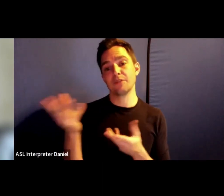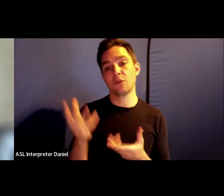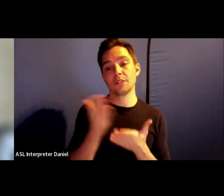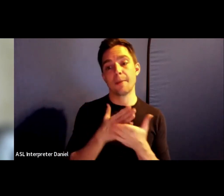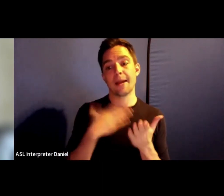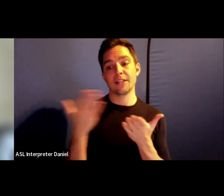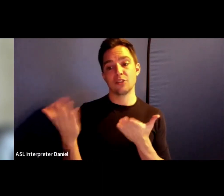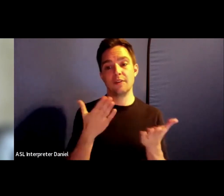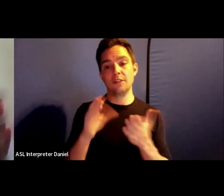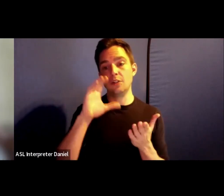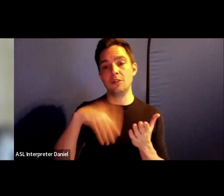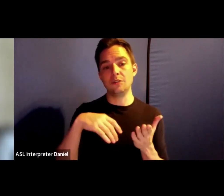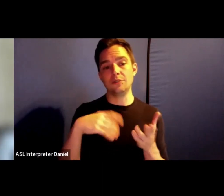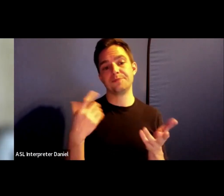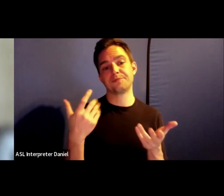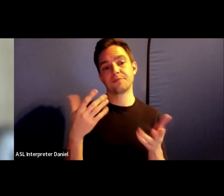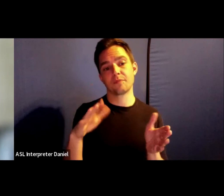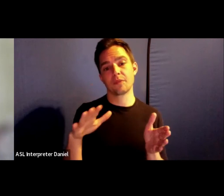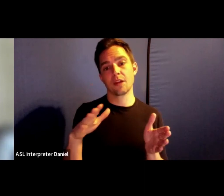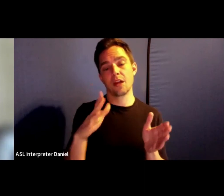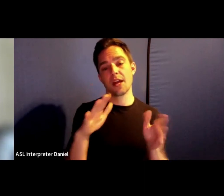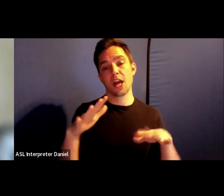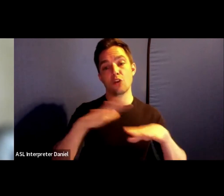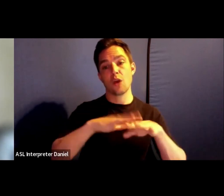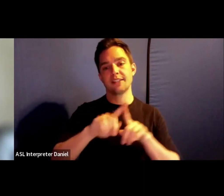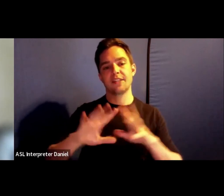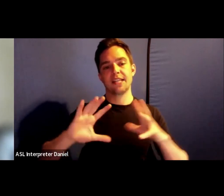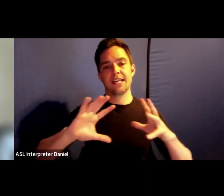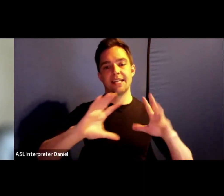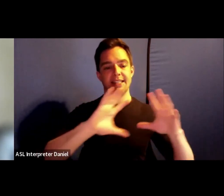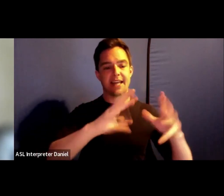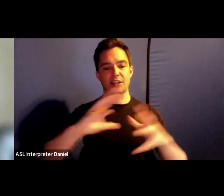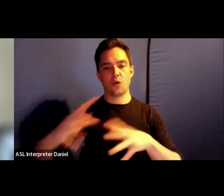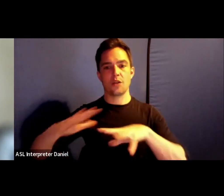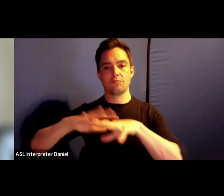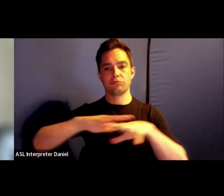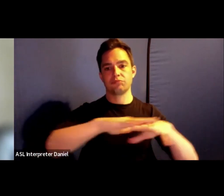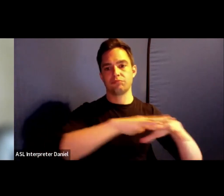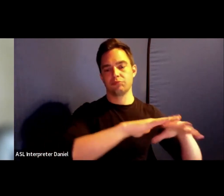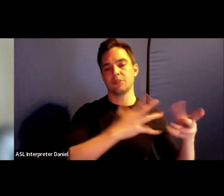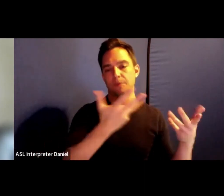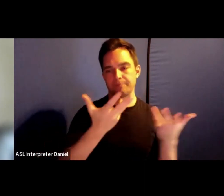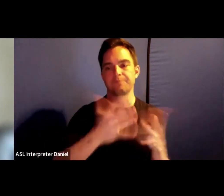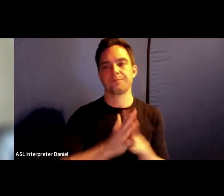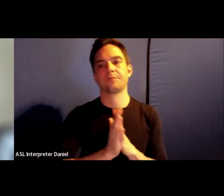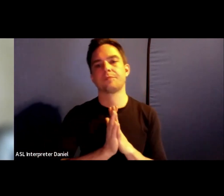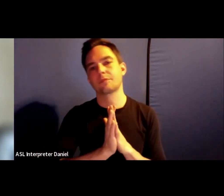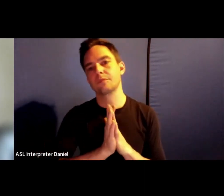unusual, and across many categories. And so people have